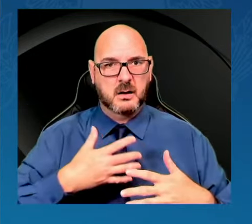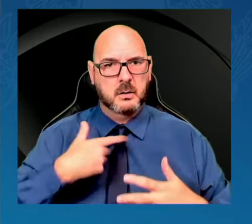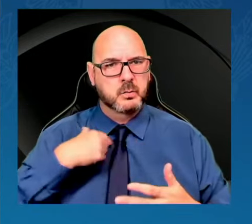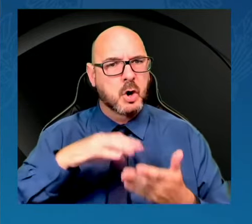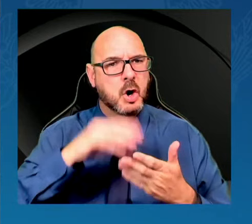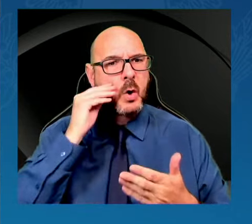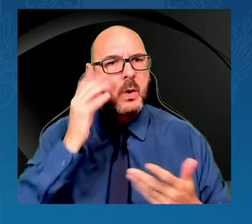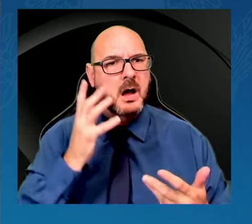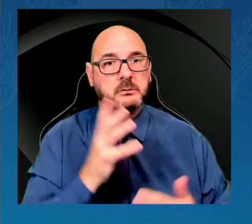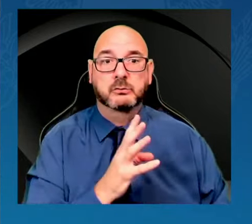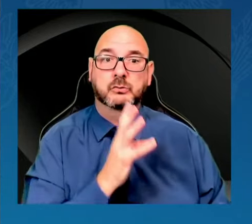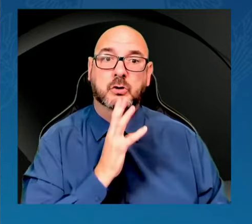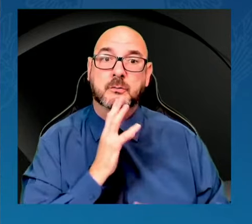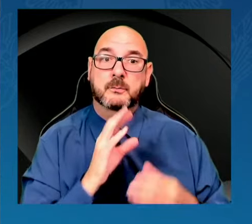we're talking about an education issue,